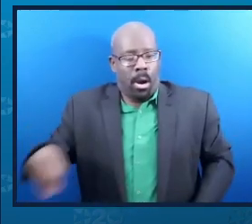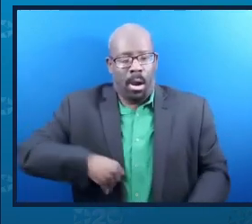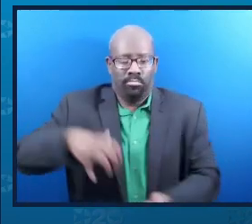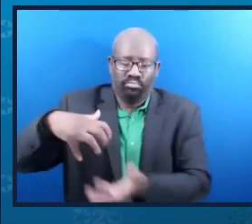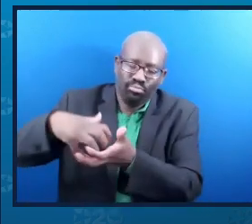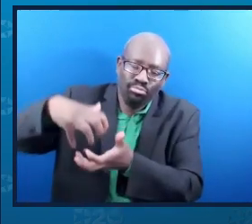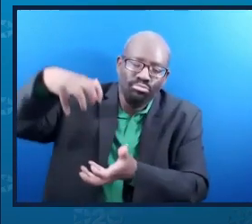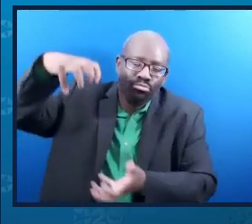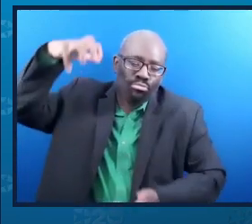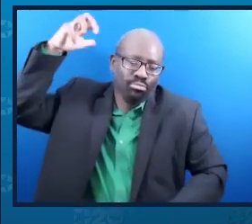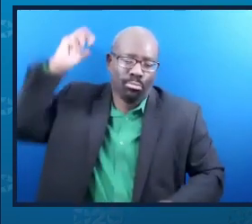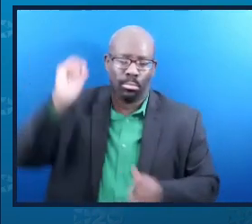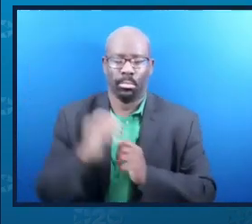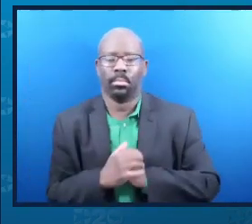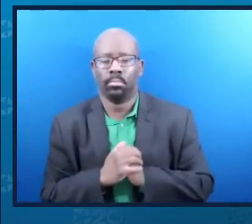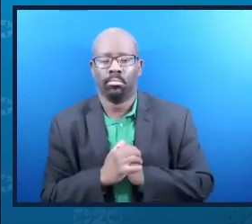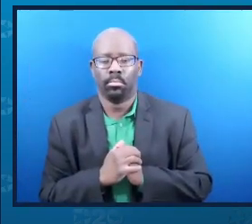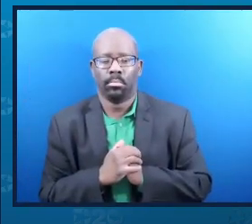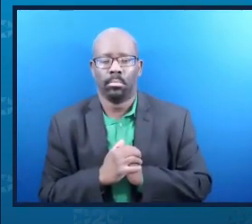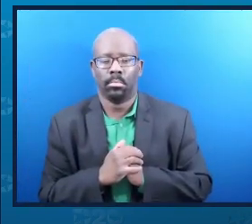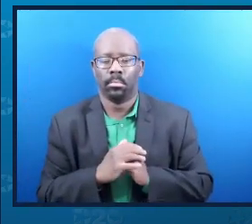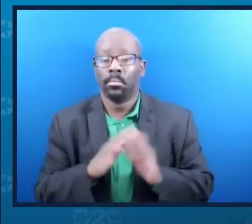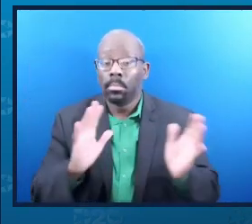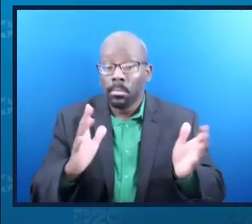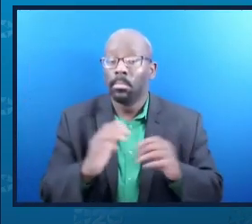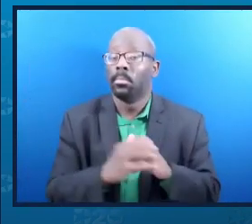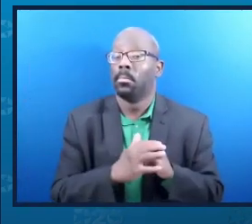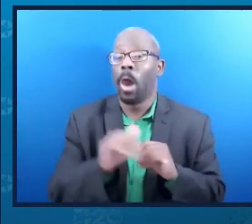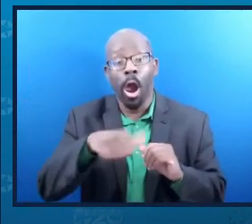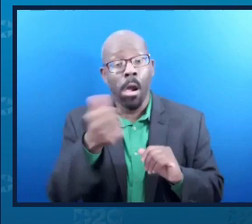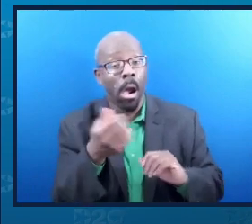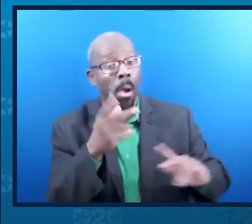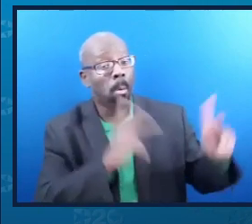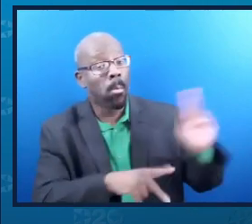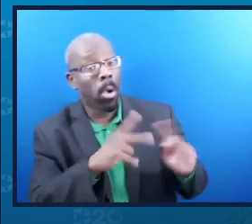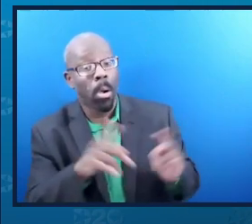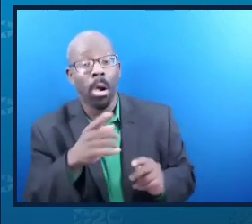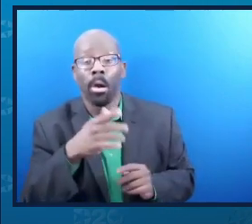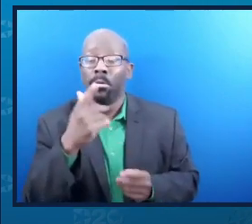HOW OUR HEALTH SYSTEMS WILL LET MORE PEOPLE FALL THROUGH THE